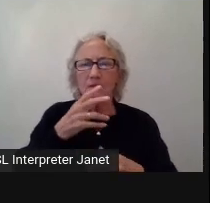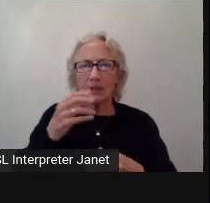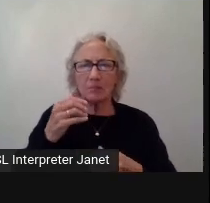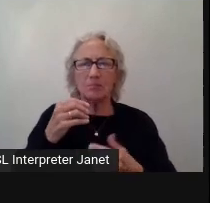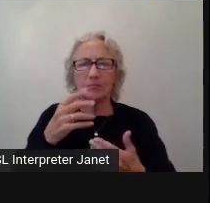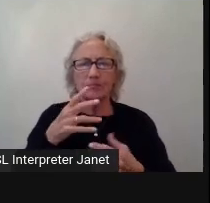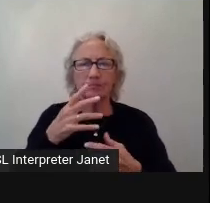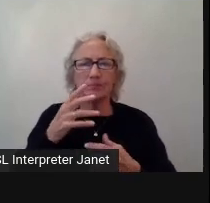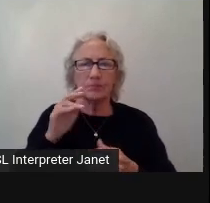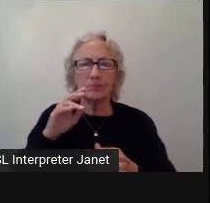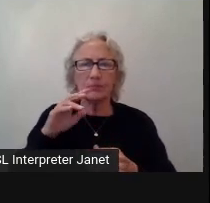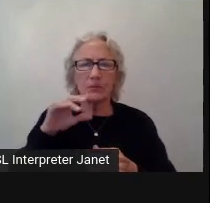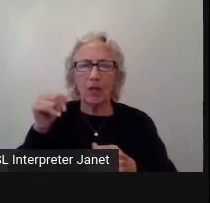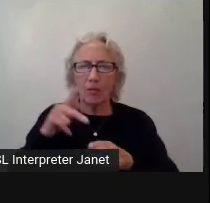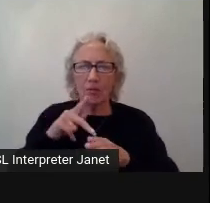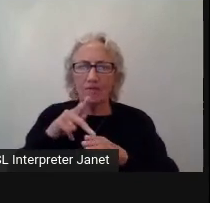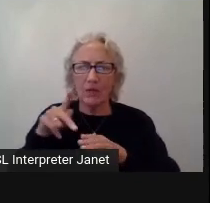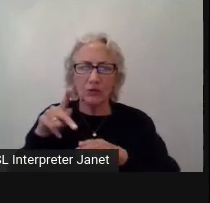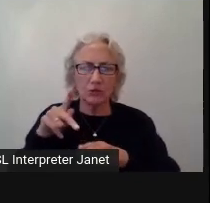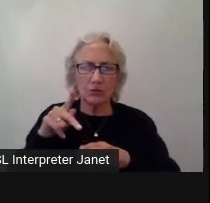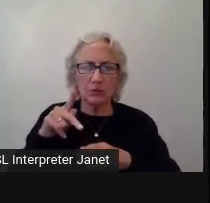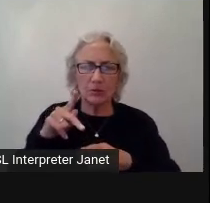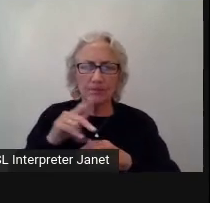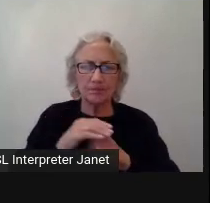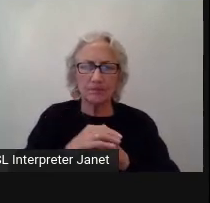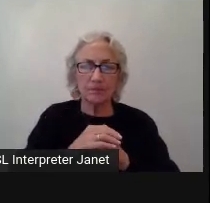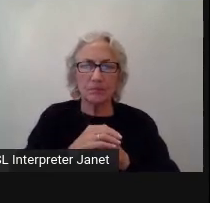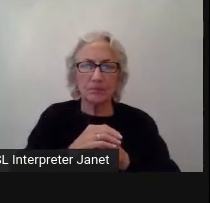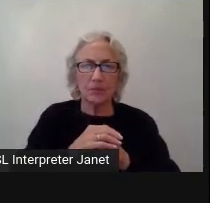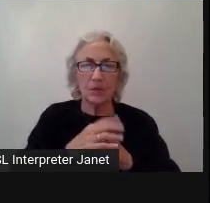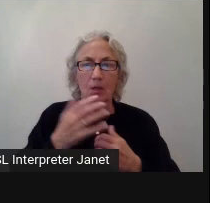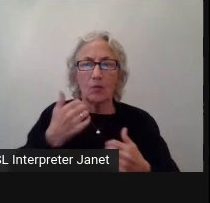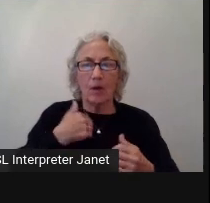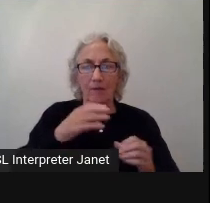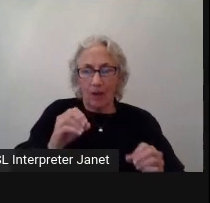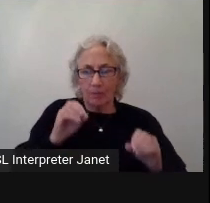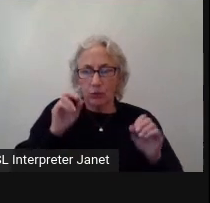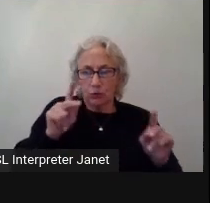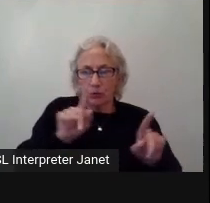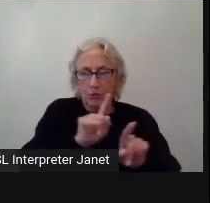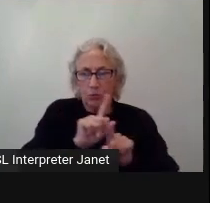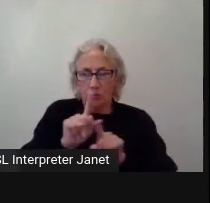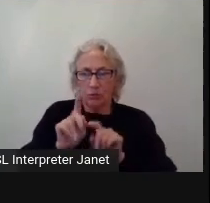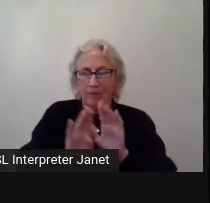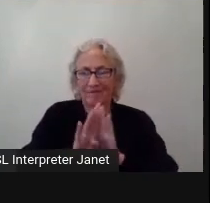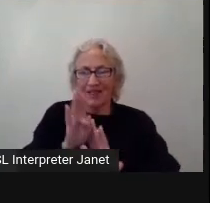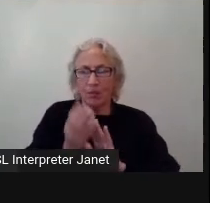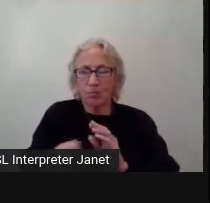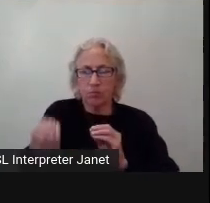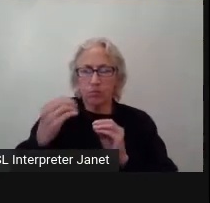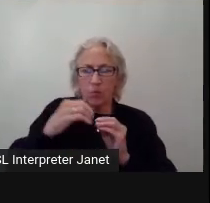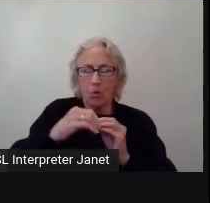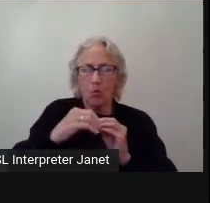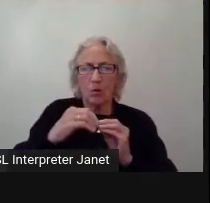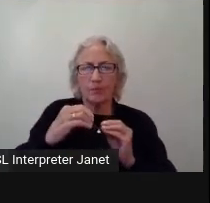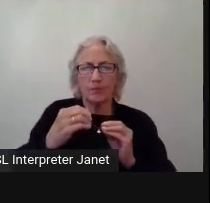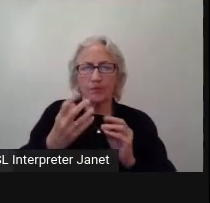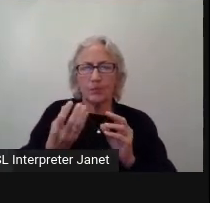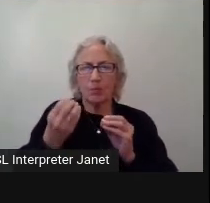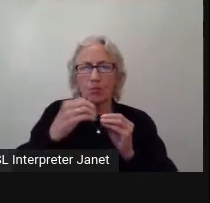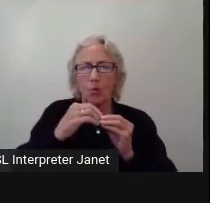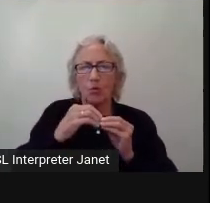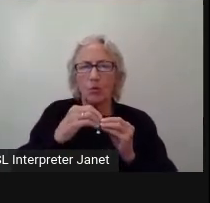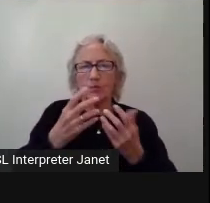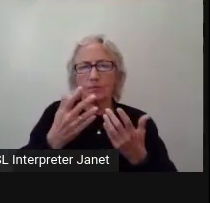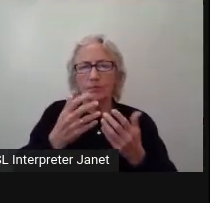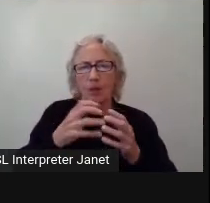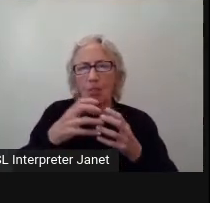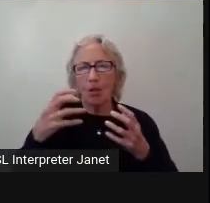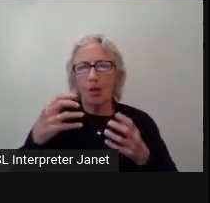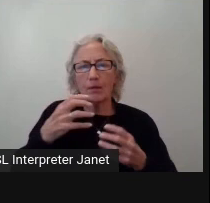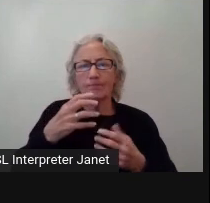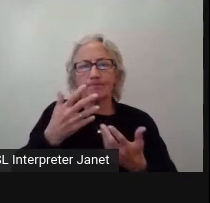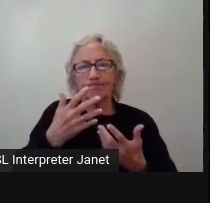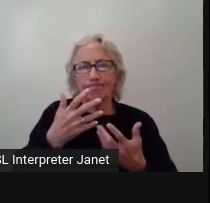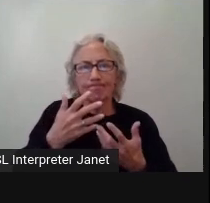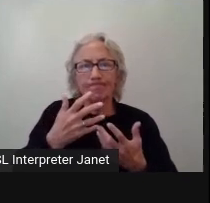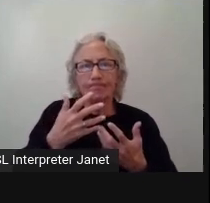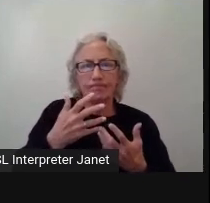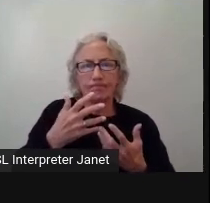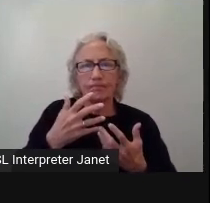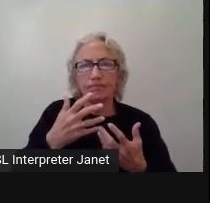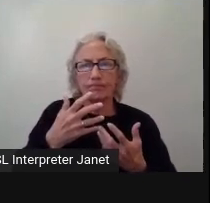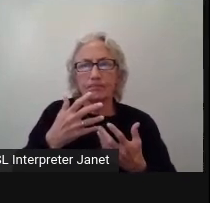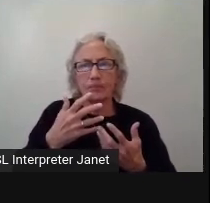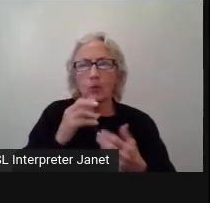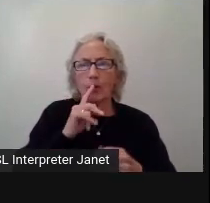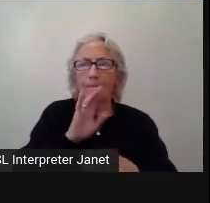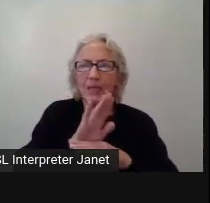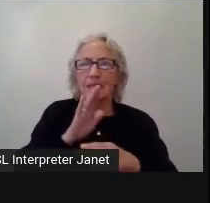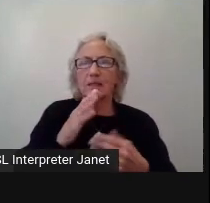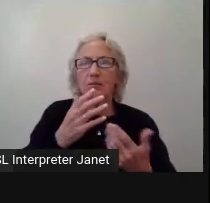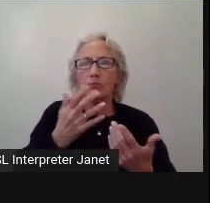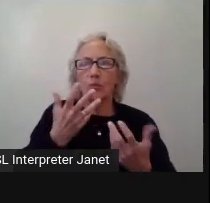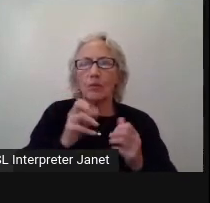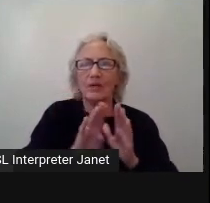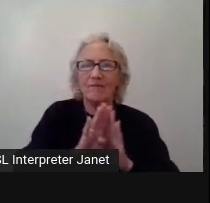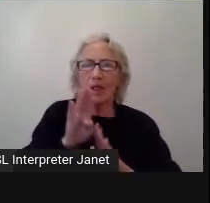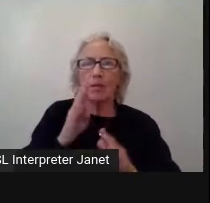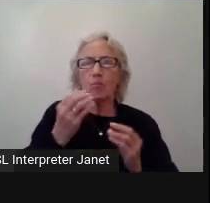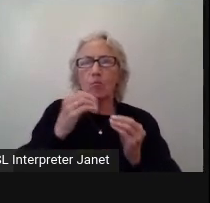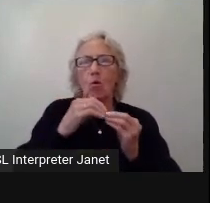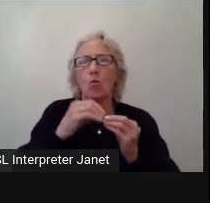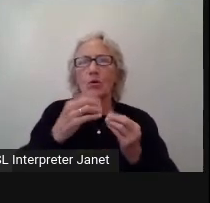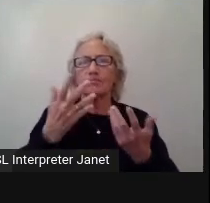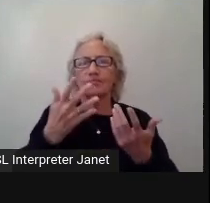We are committed to develop lots of documentation, focus on